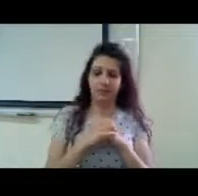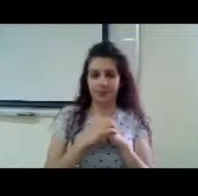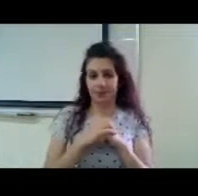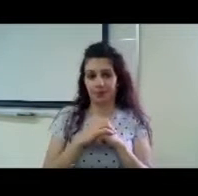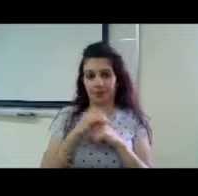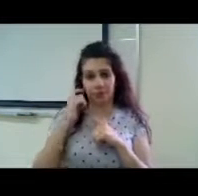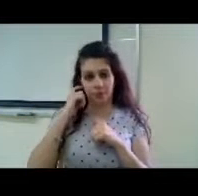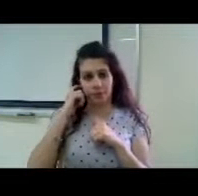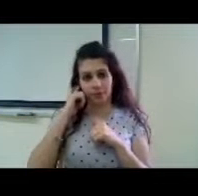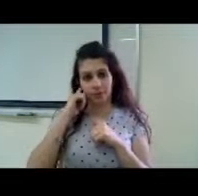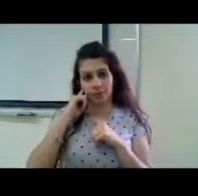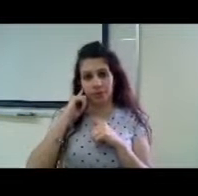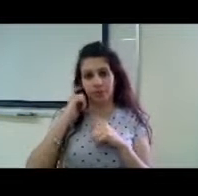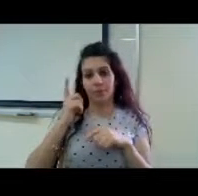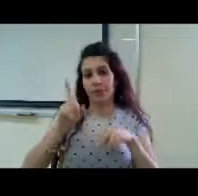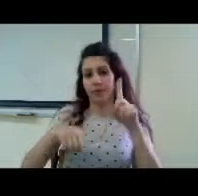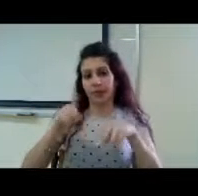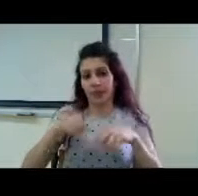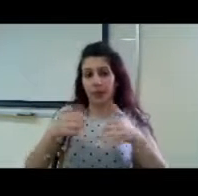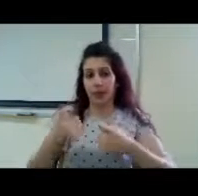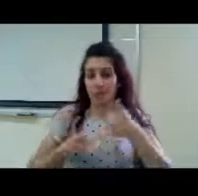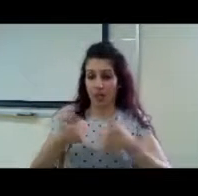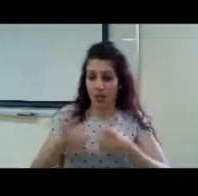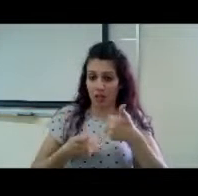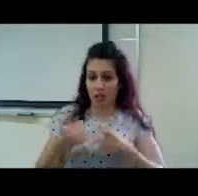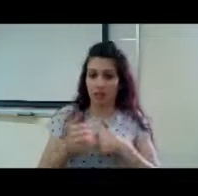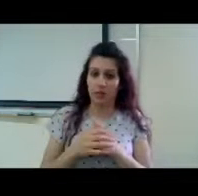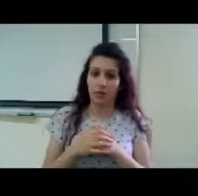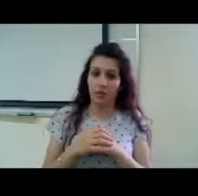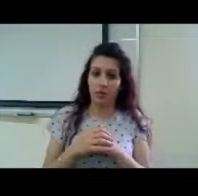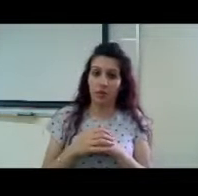so those are just a few examples and I think these links will